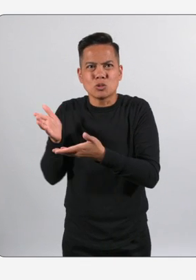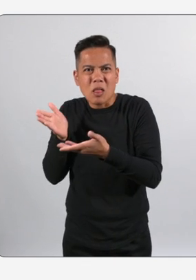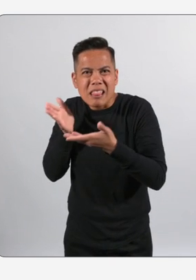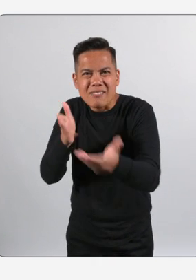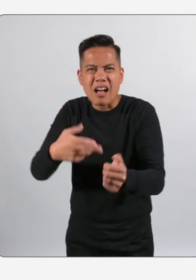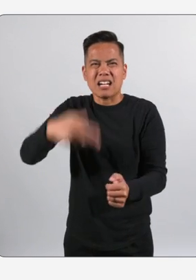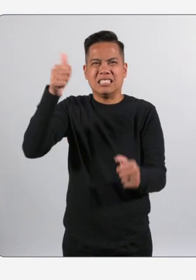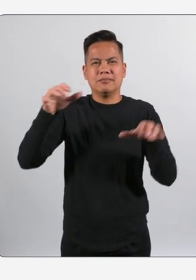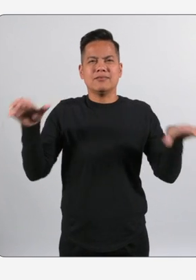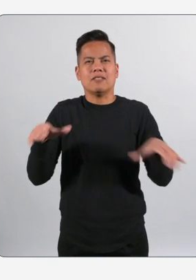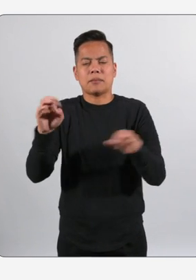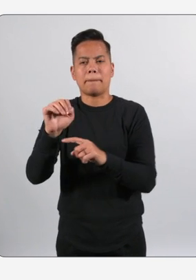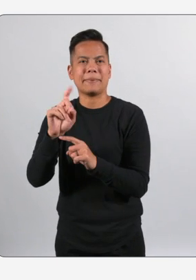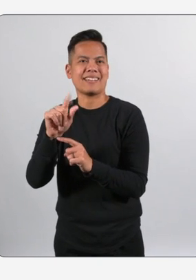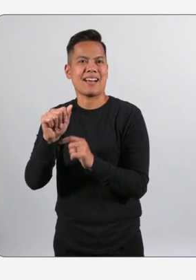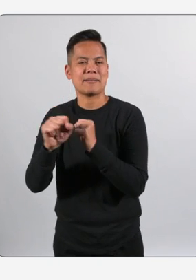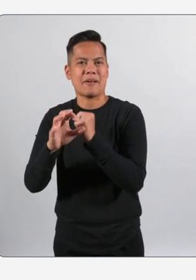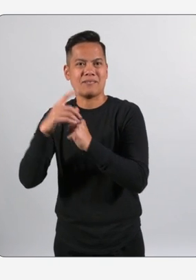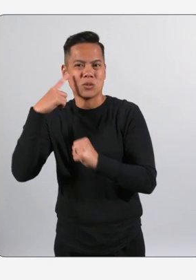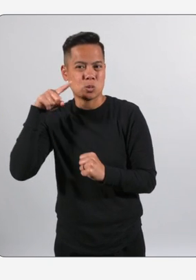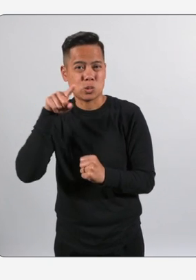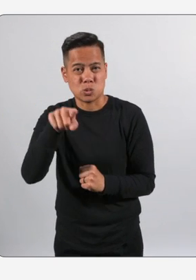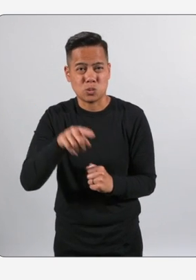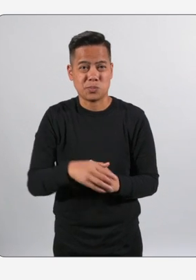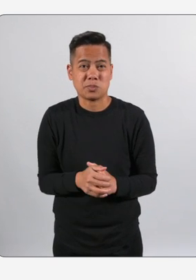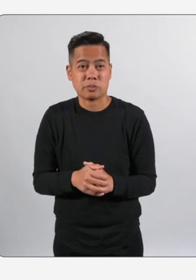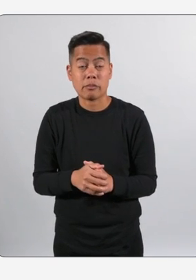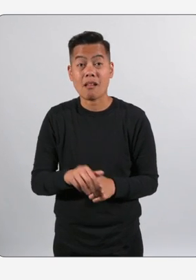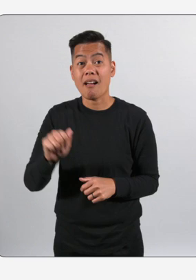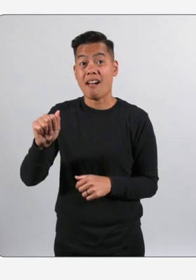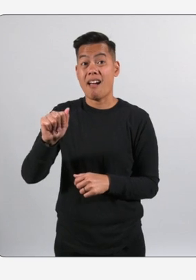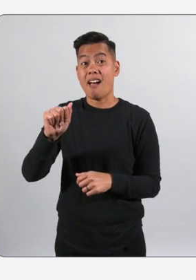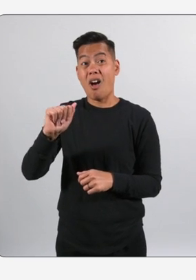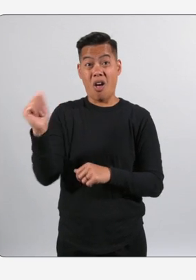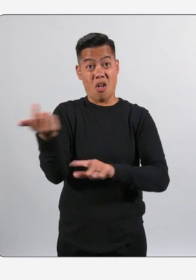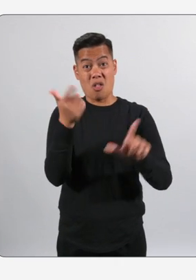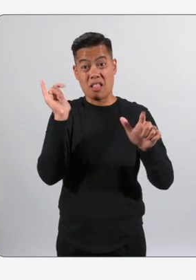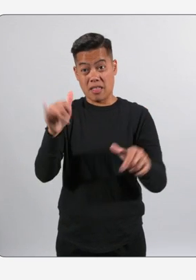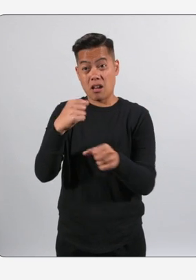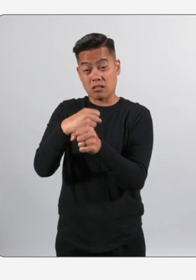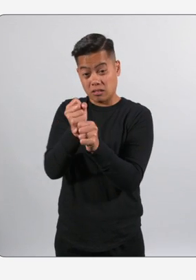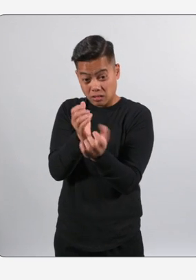All while generating cross channel insights you couldn't get otherwise to discover new things about your